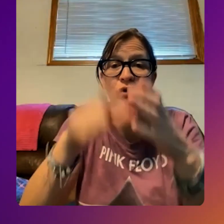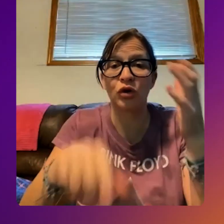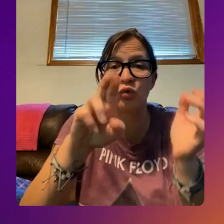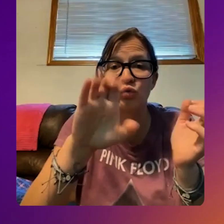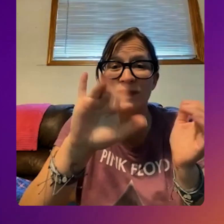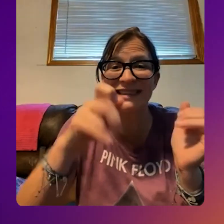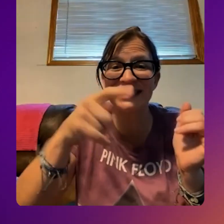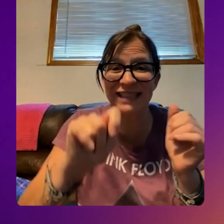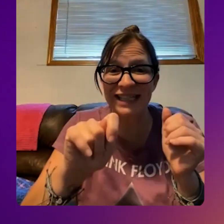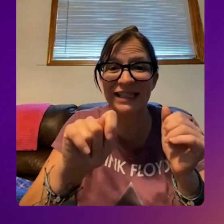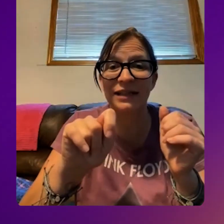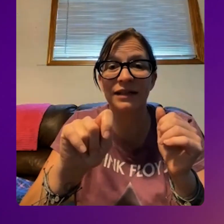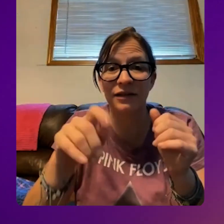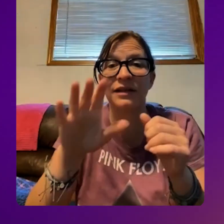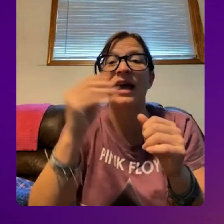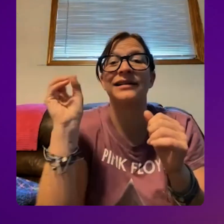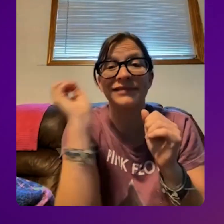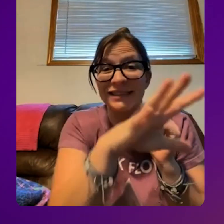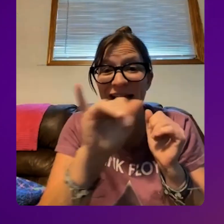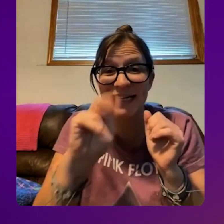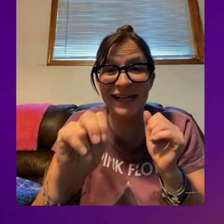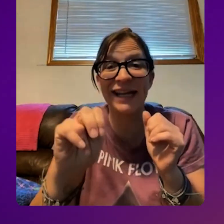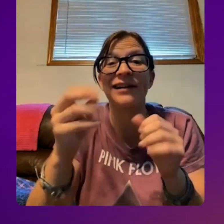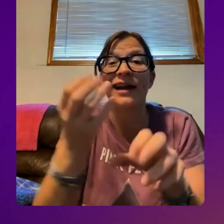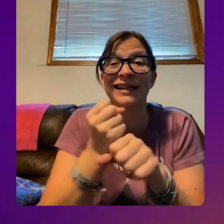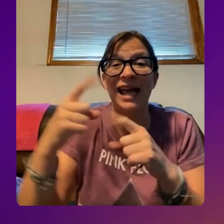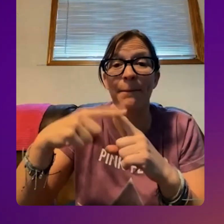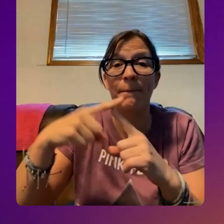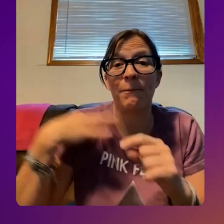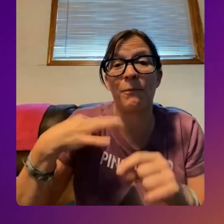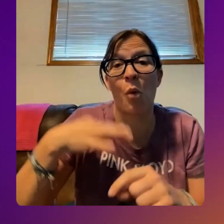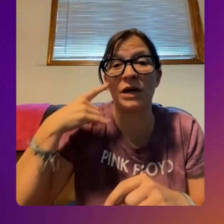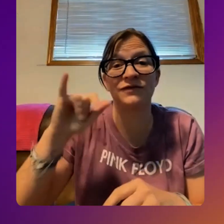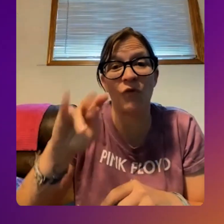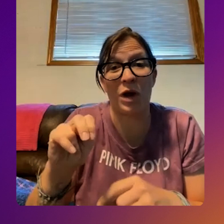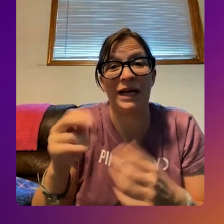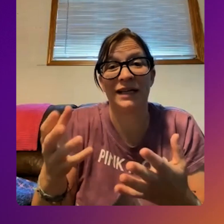take a picture of a receipt and send that in and you would get points.